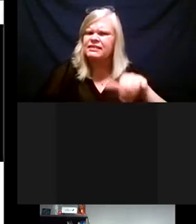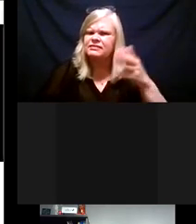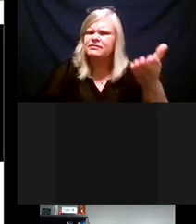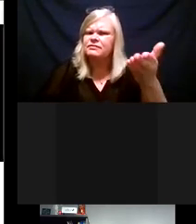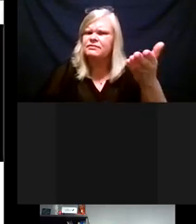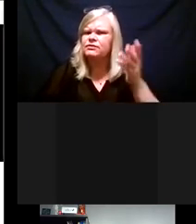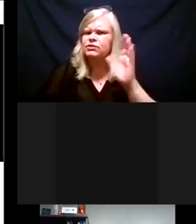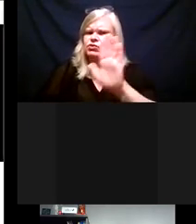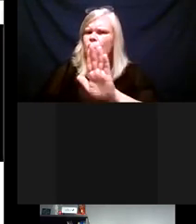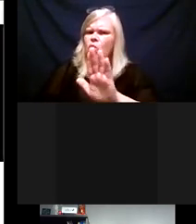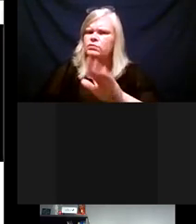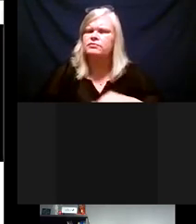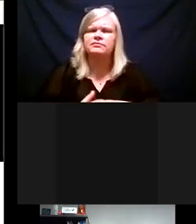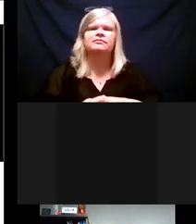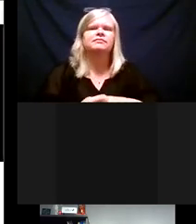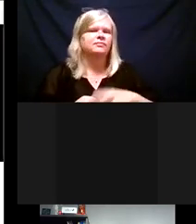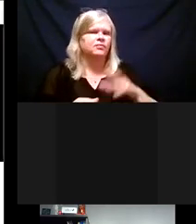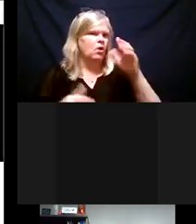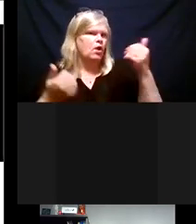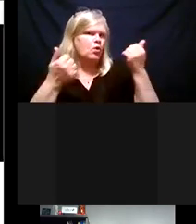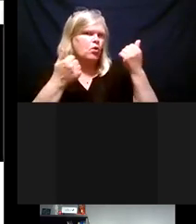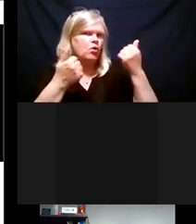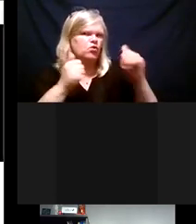Sonci: SORRY, WE TRY TO DIVVY THINGS UP SO THEY ARE EQUAL, AND